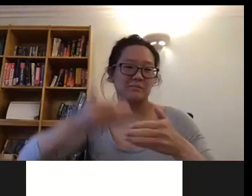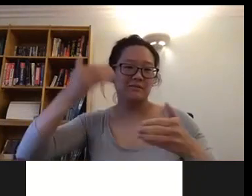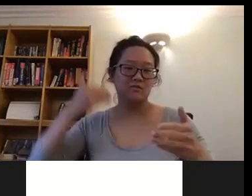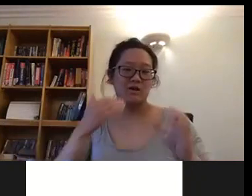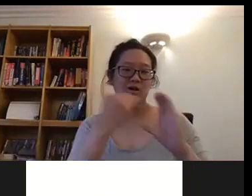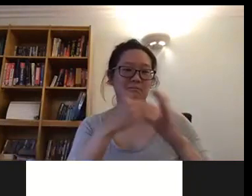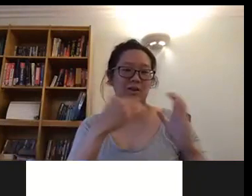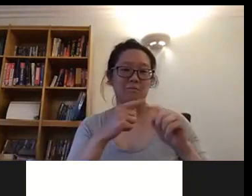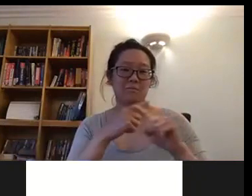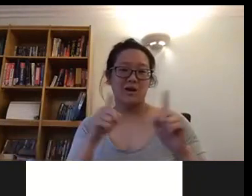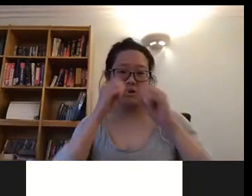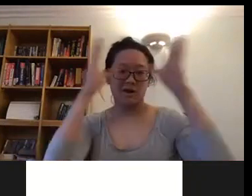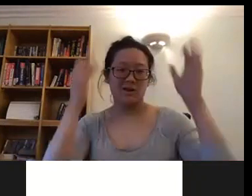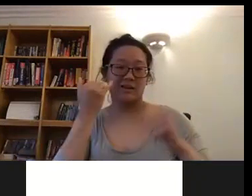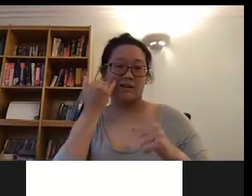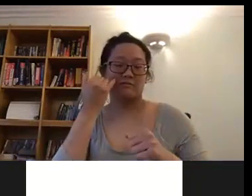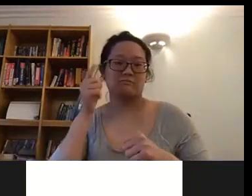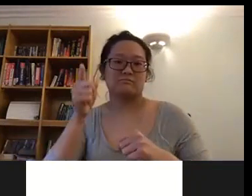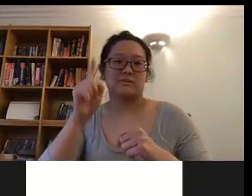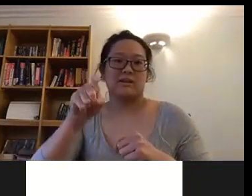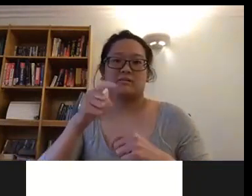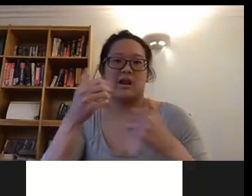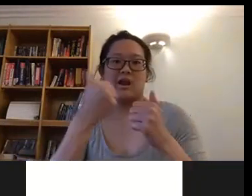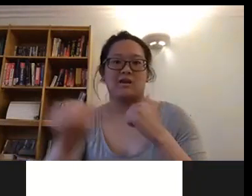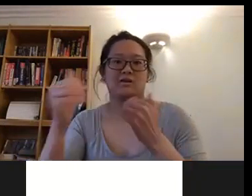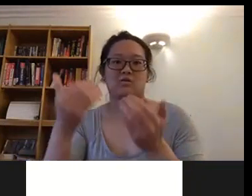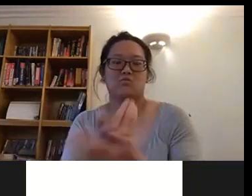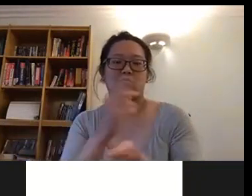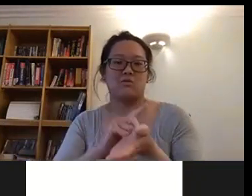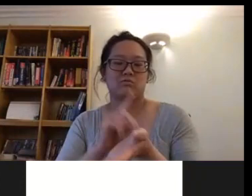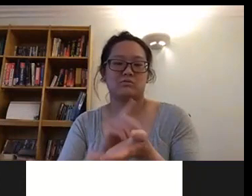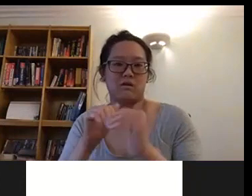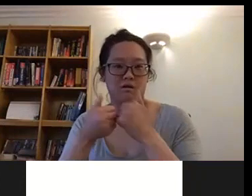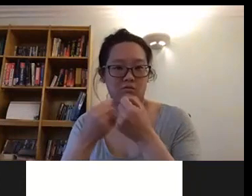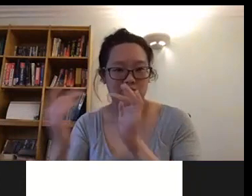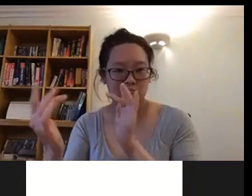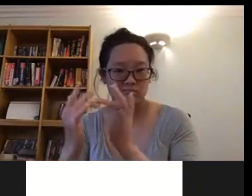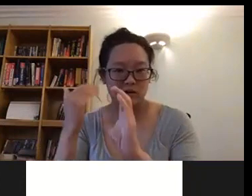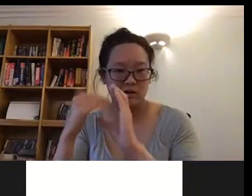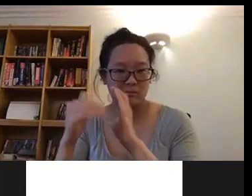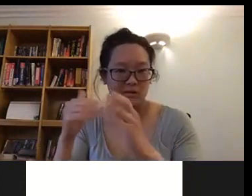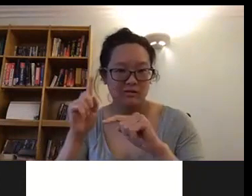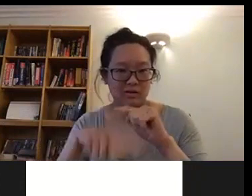But they had already set up a previous system with email, and so, again, whenever